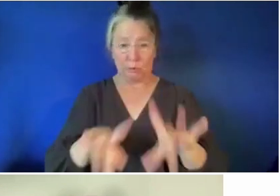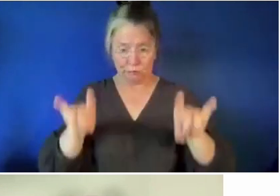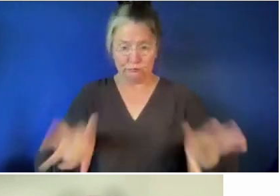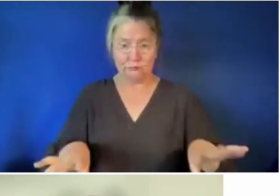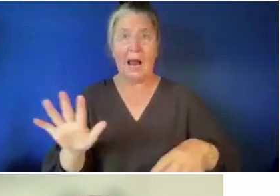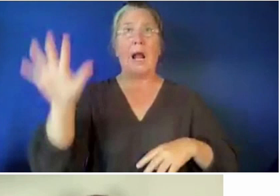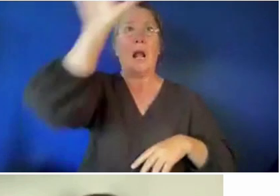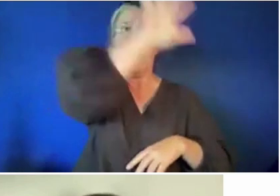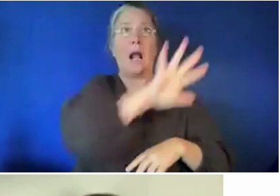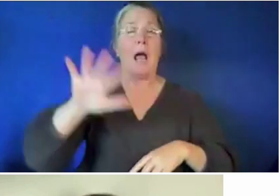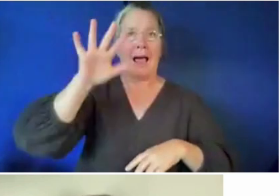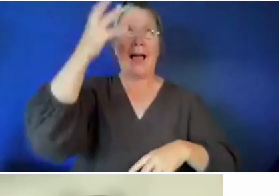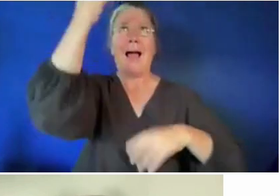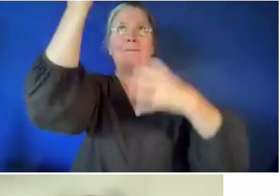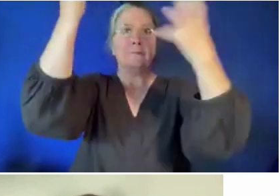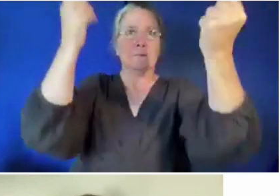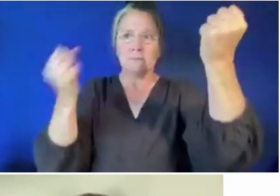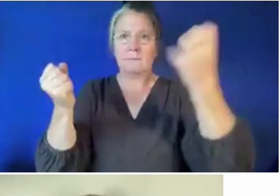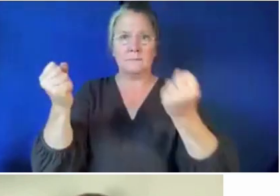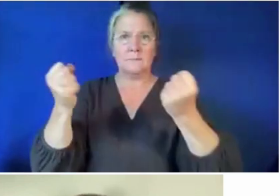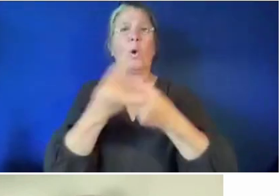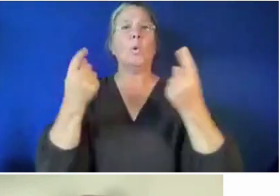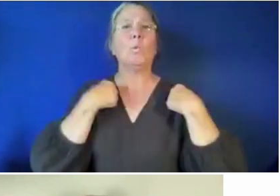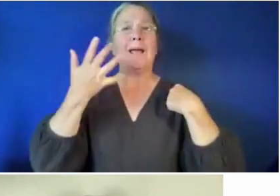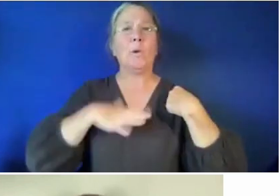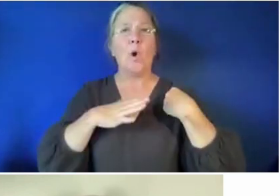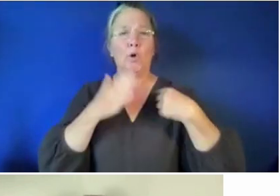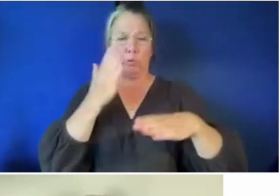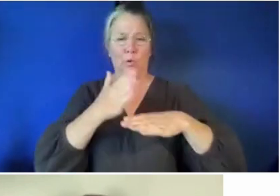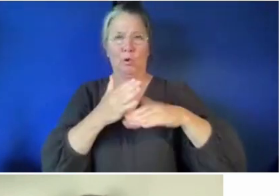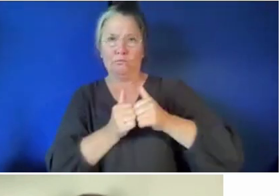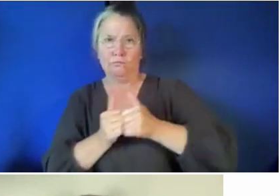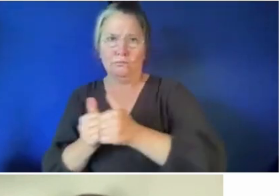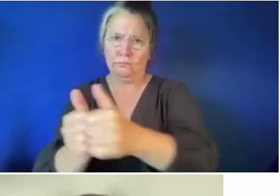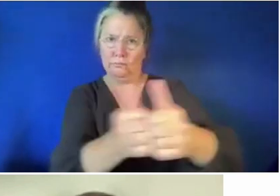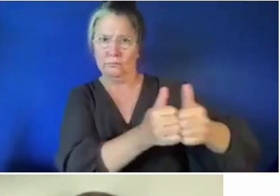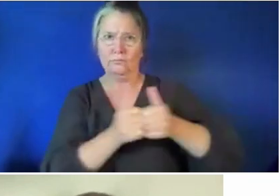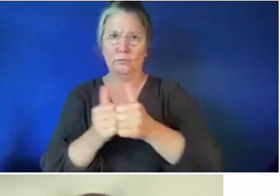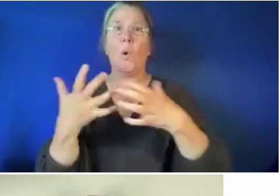getting in a poaching arms race, if you like, but we are looking to establish,